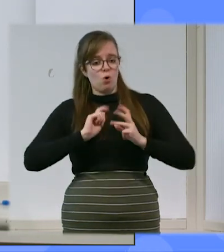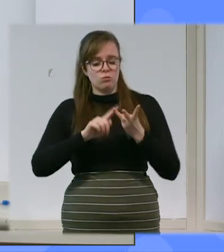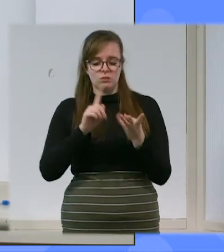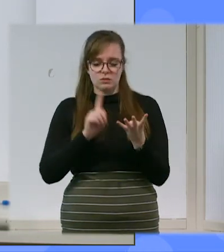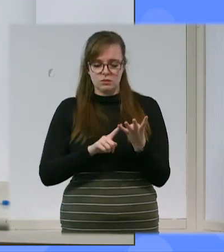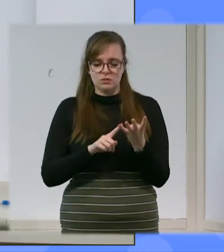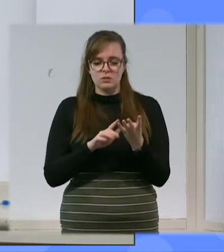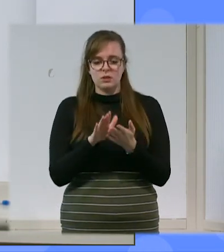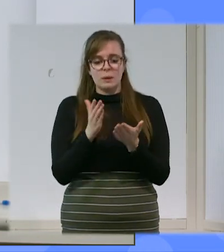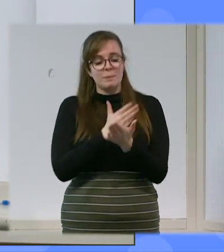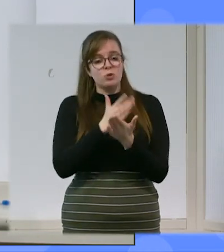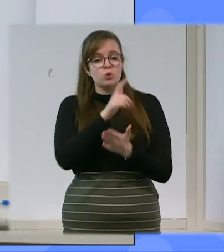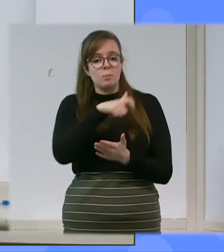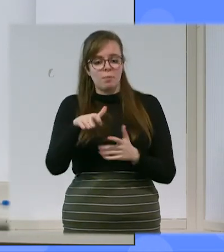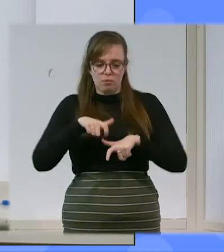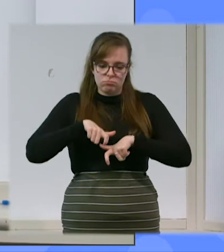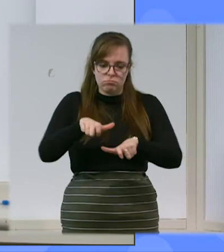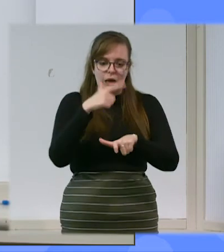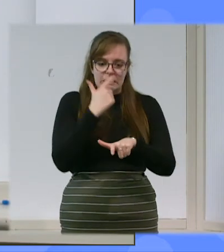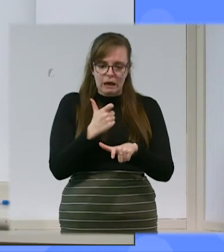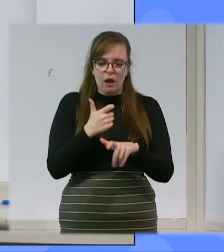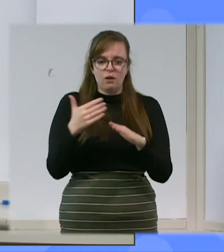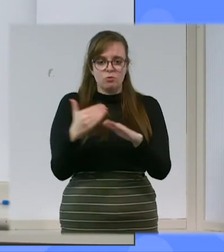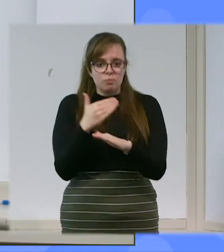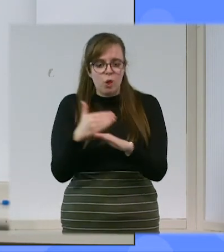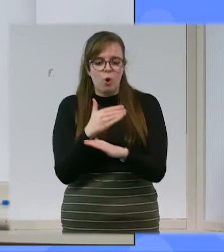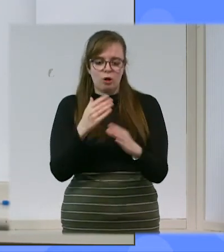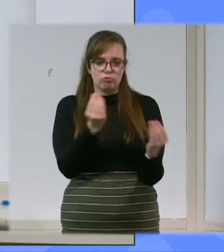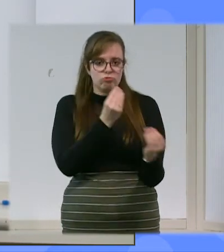people continue to be employable and training it's about three of terms and